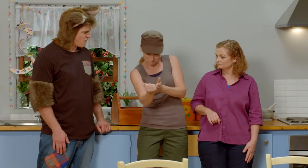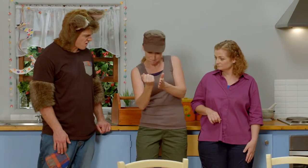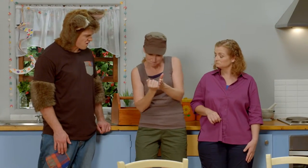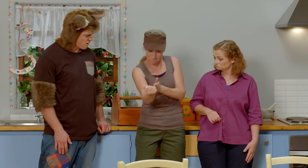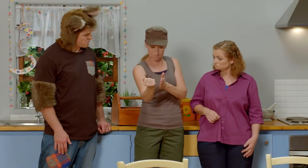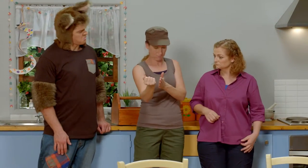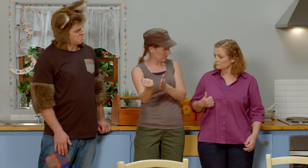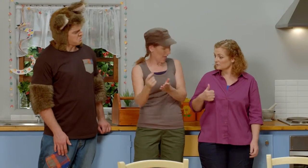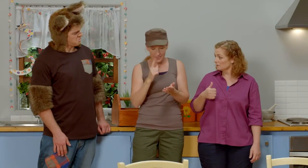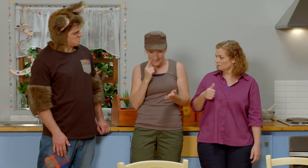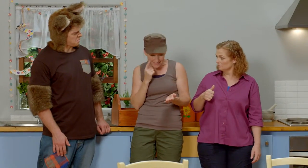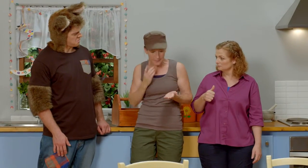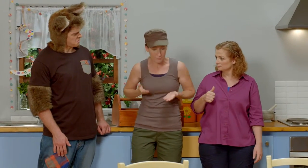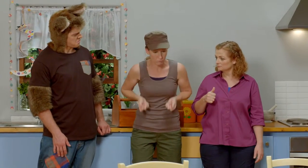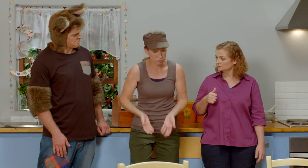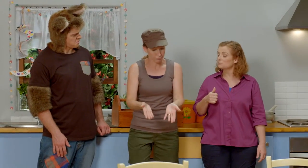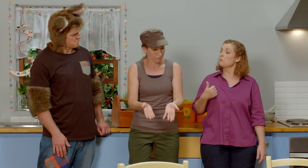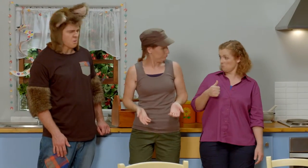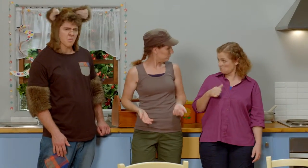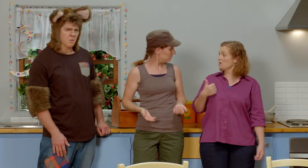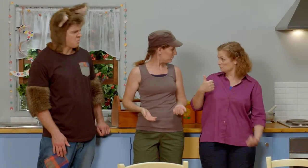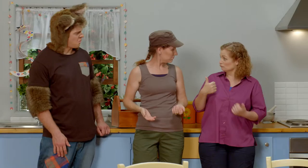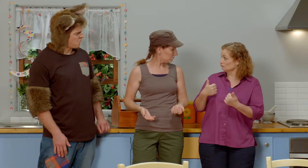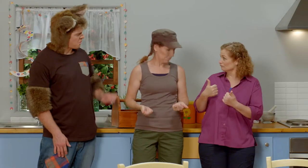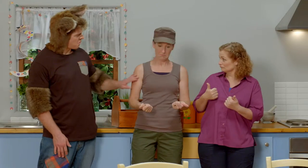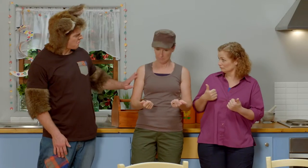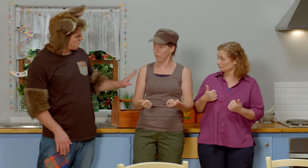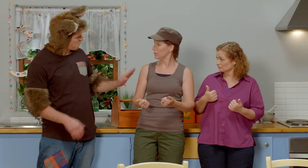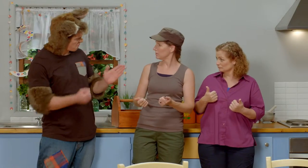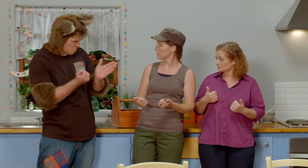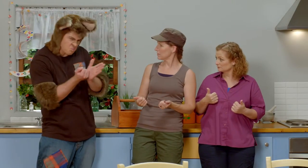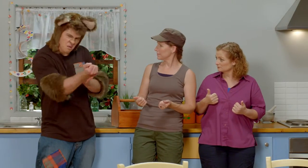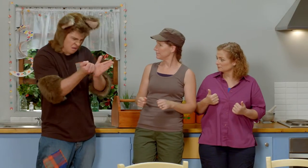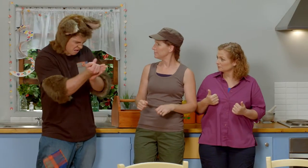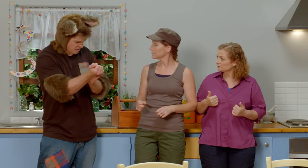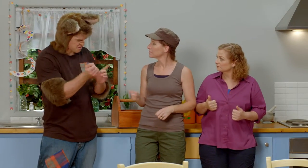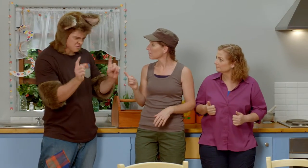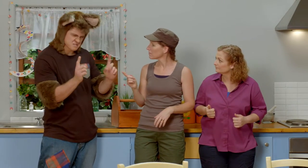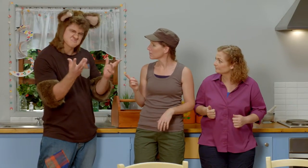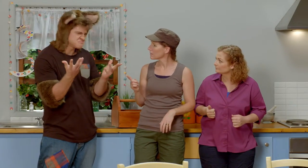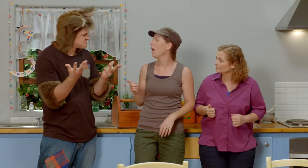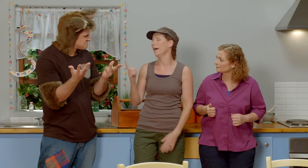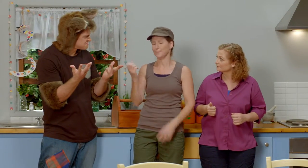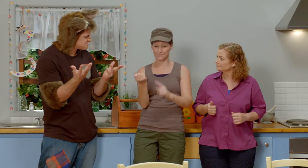I'll need to plane it and that will make it a lot easier to open and close. Amanda … what's a plane?